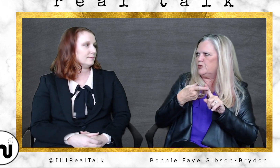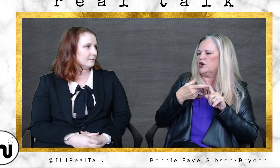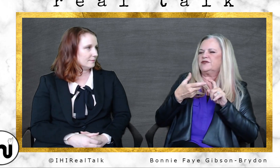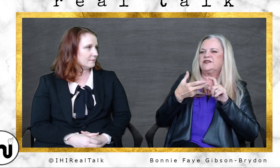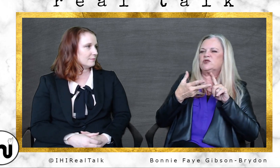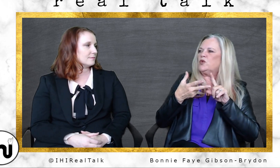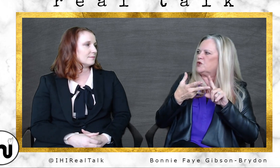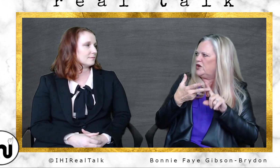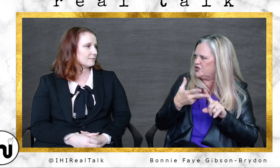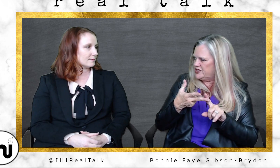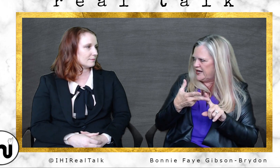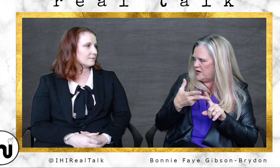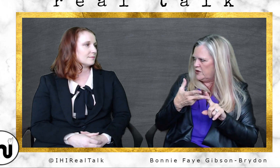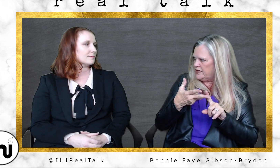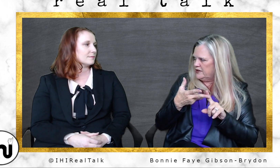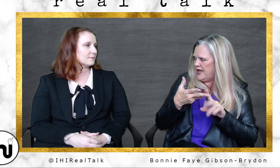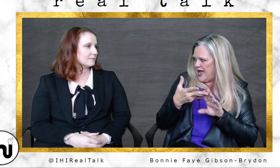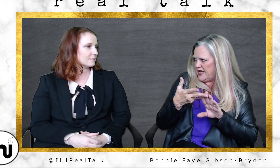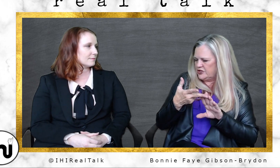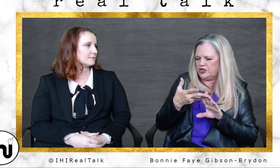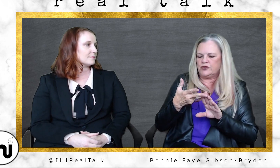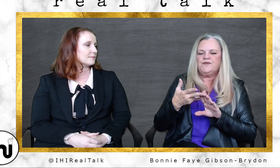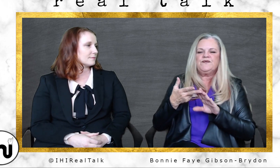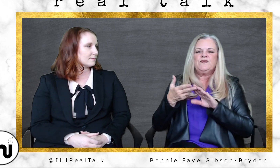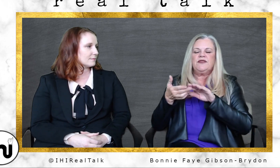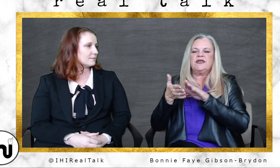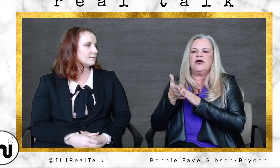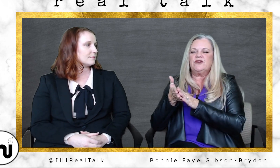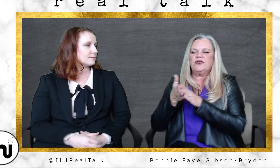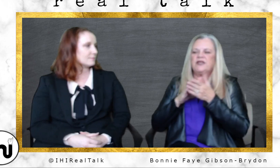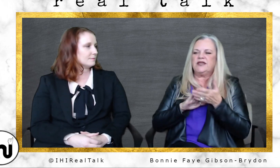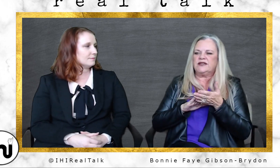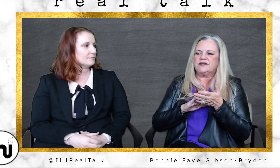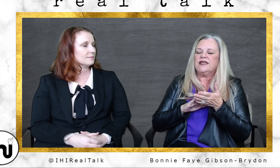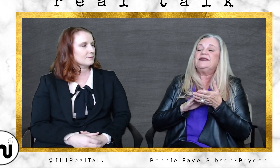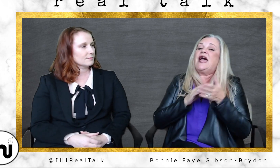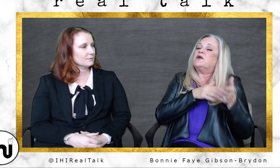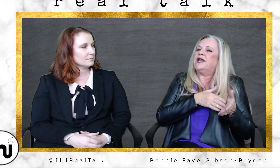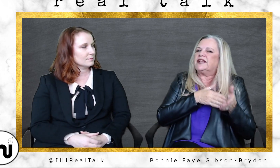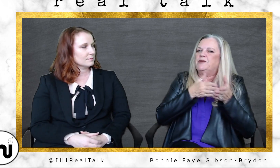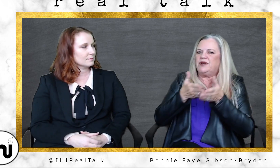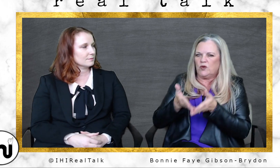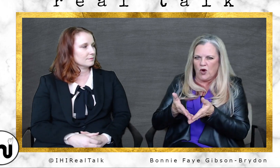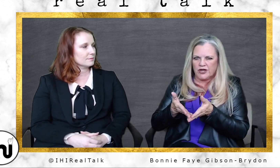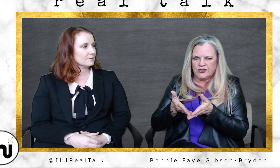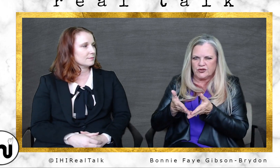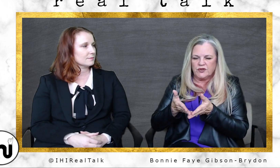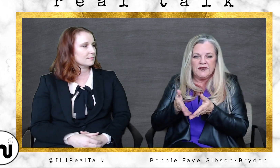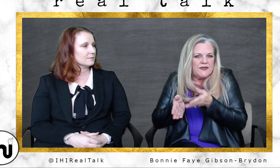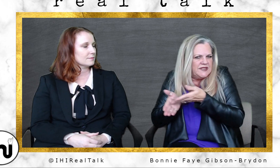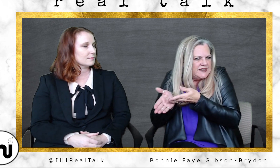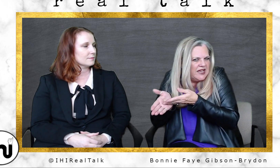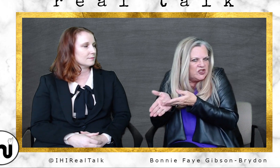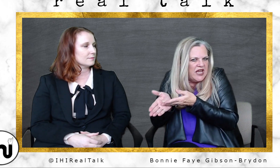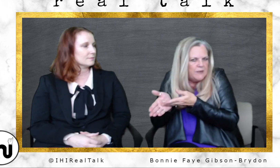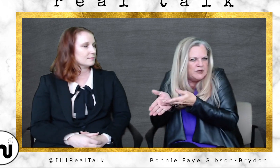This is the questions that I want to ask you." The other thing is now, "Can I come in and watch you?" The discussion happens